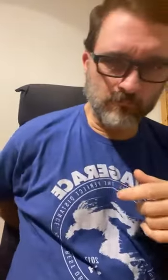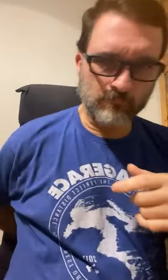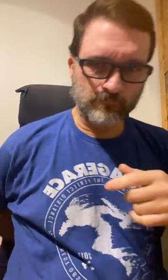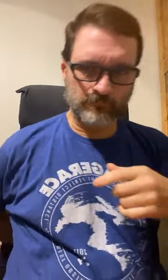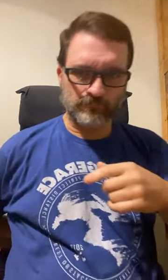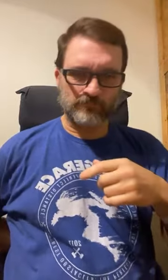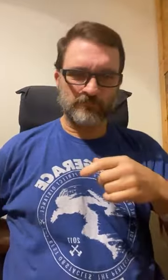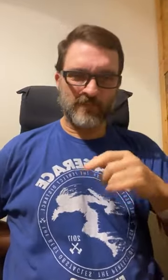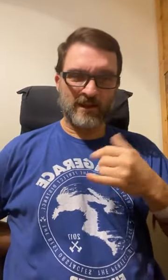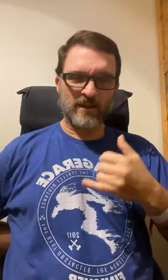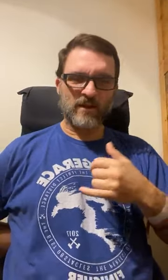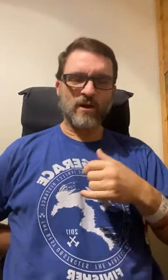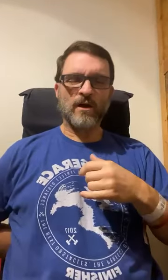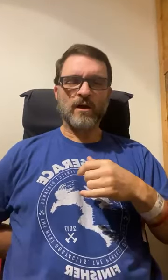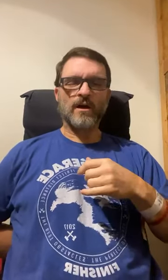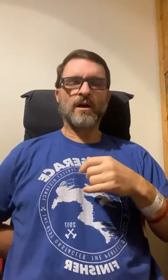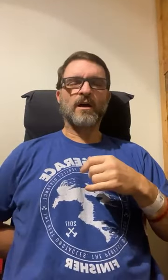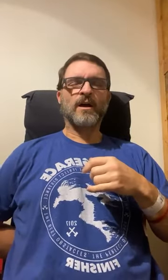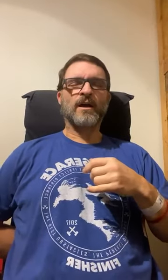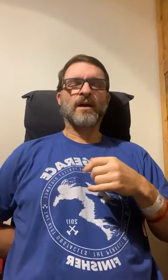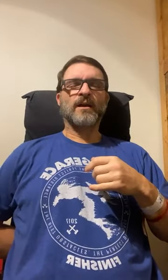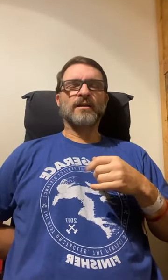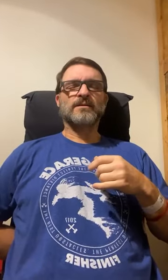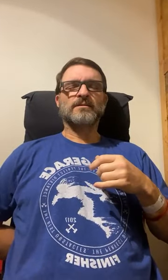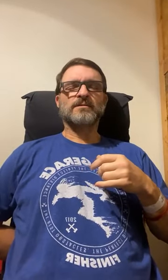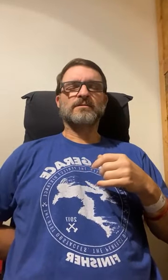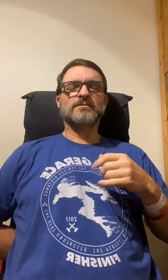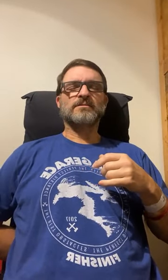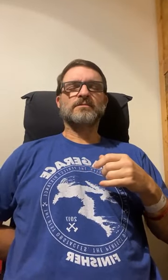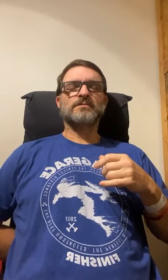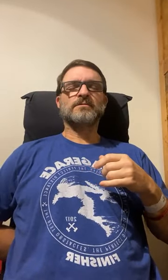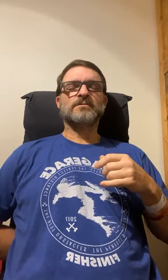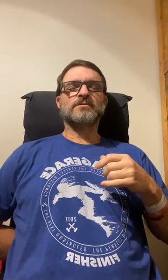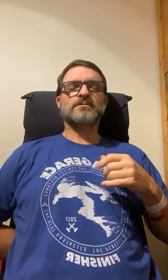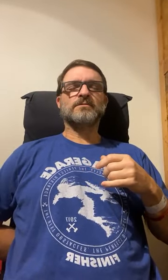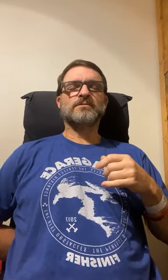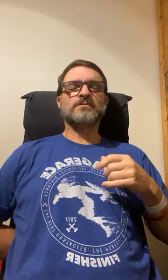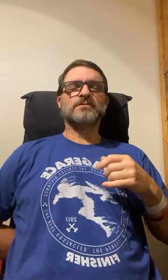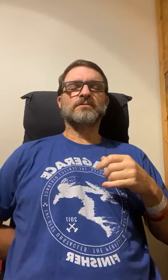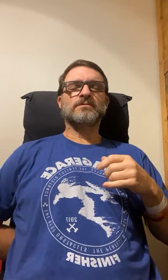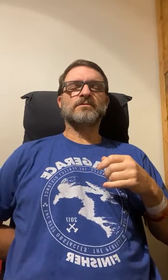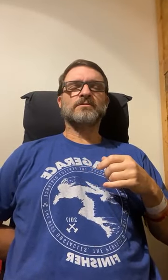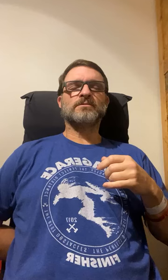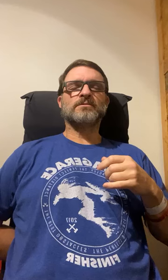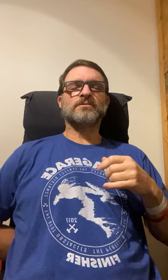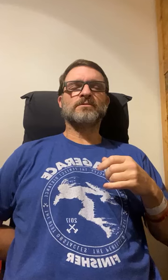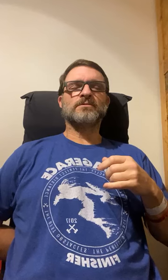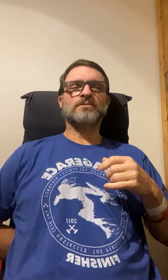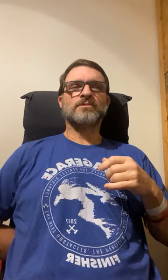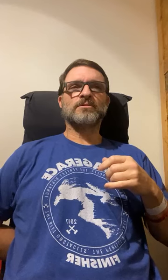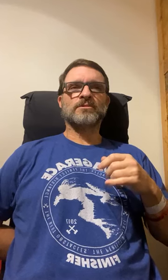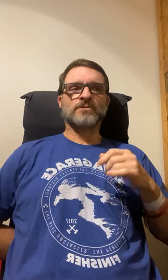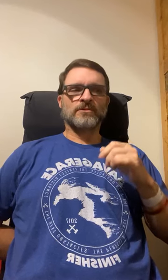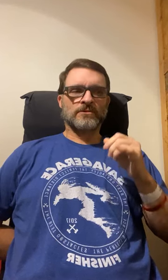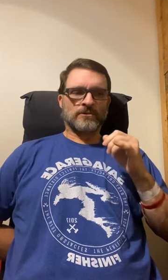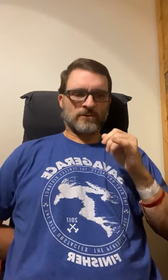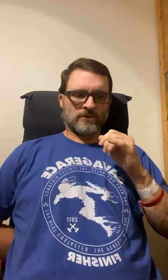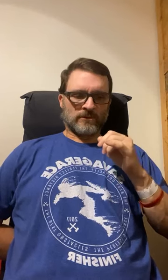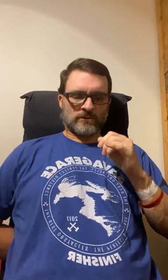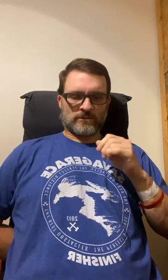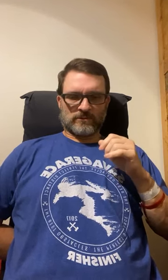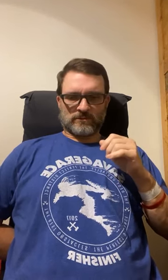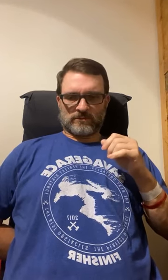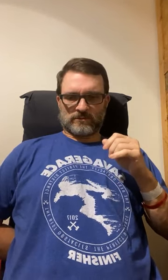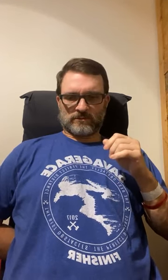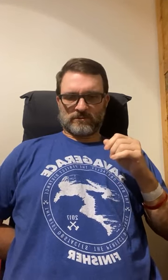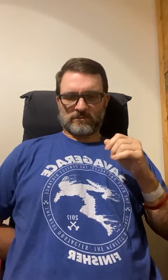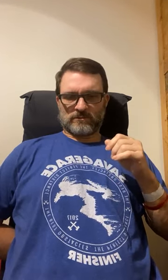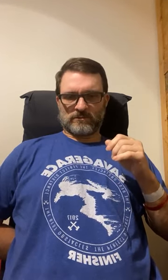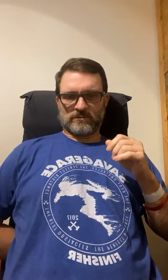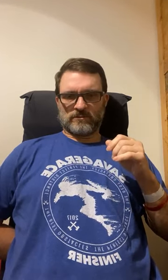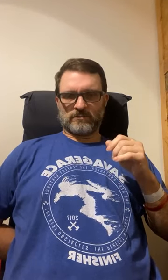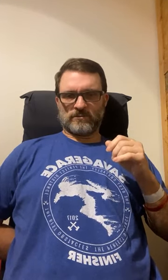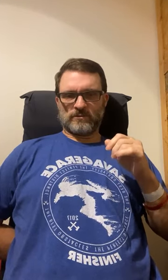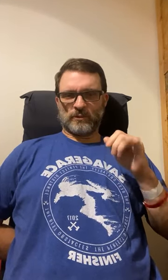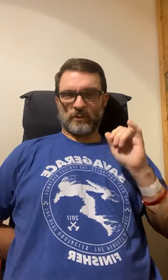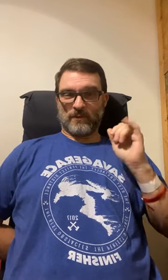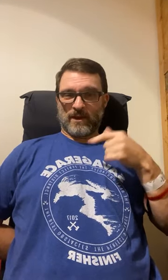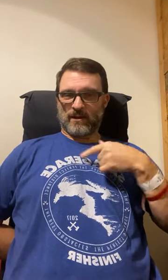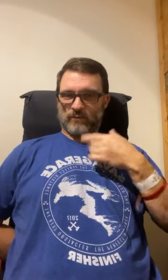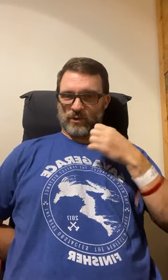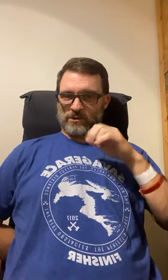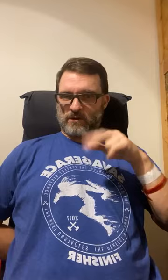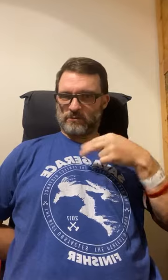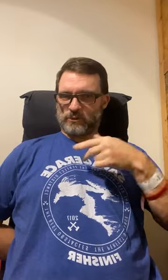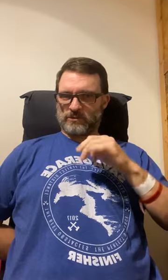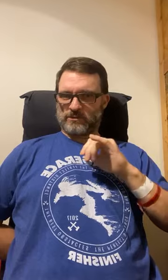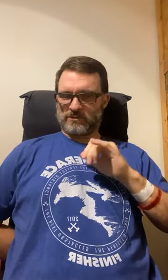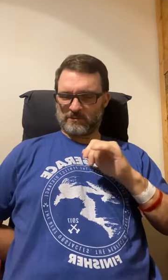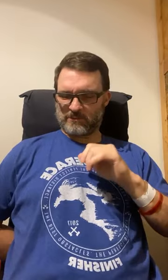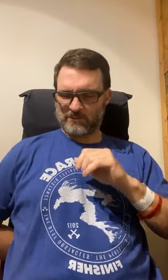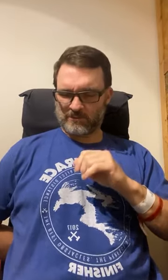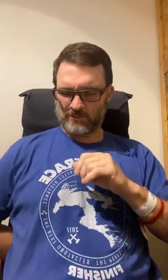I decided to put the hand with my IV behind my back.